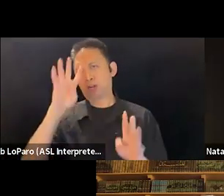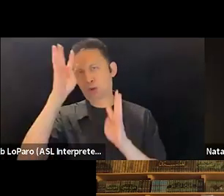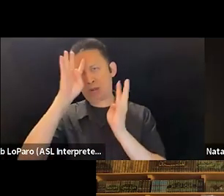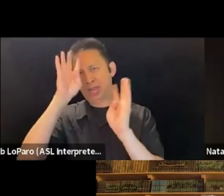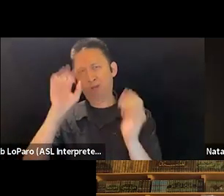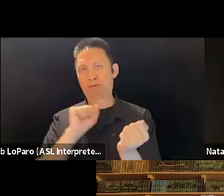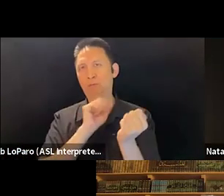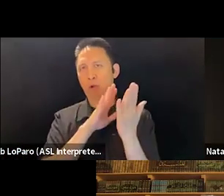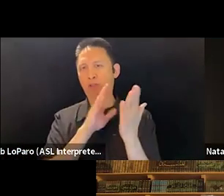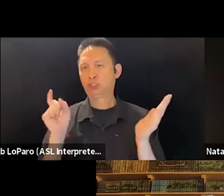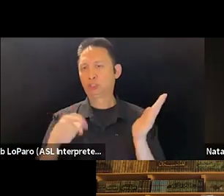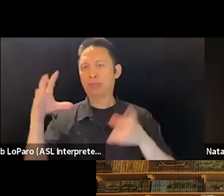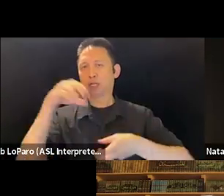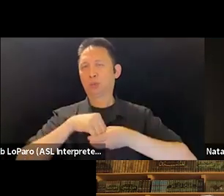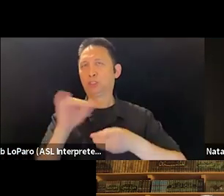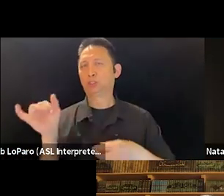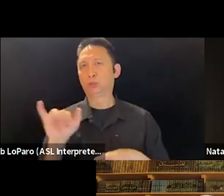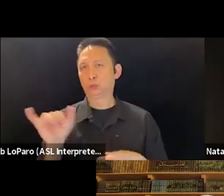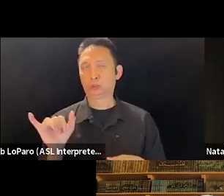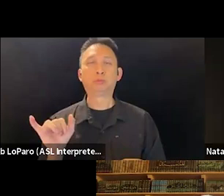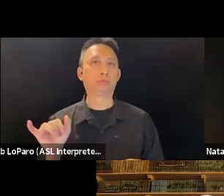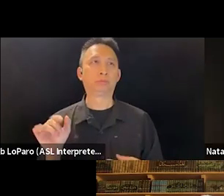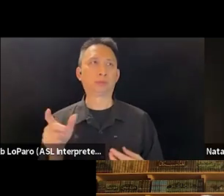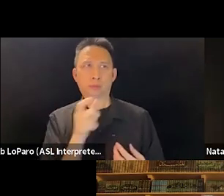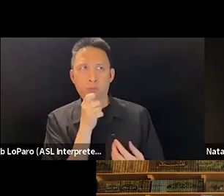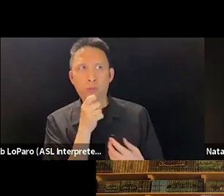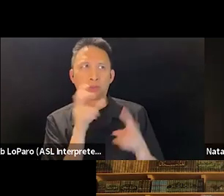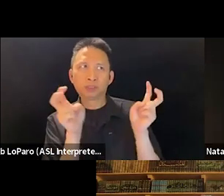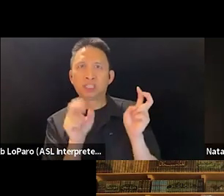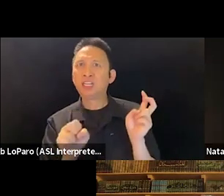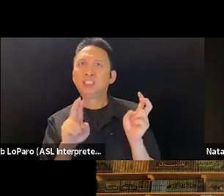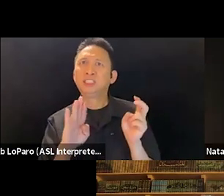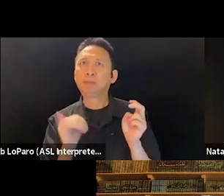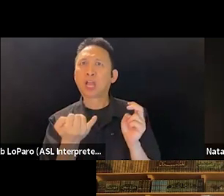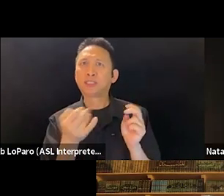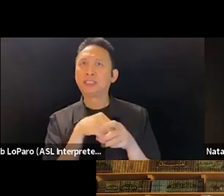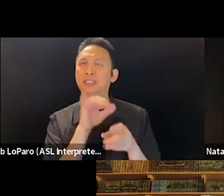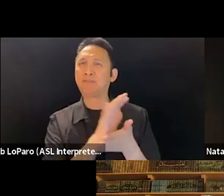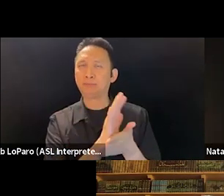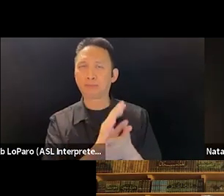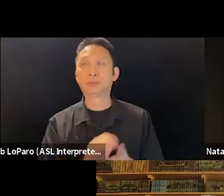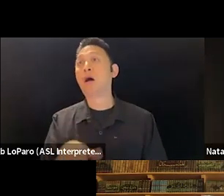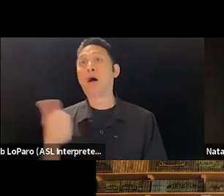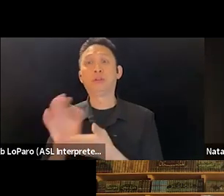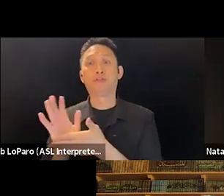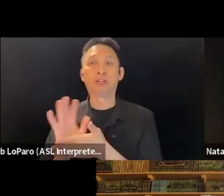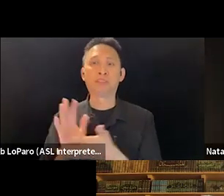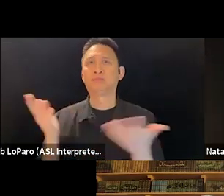in creating within the subject of the films and others are just normal. For example, when it comes to the wildlife,